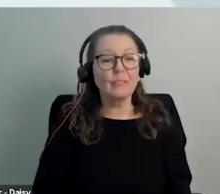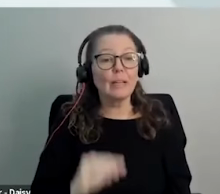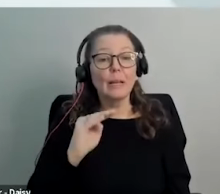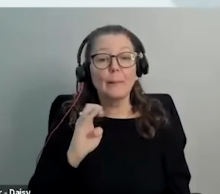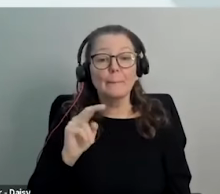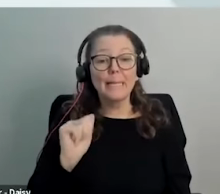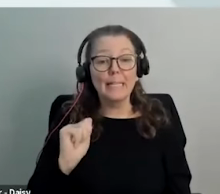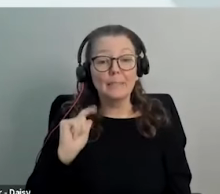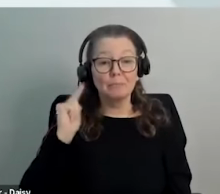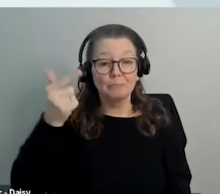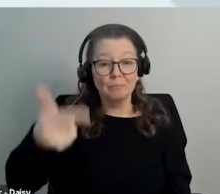I will turn it over to you.